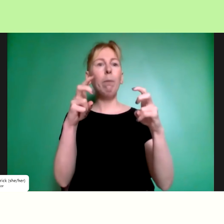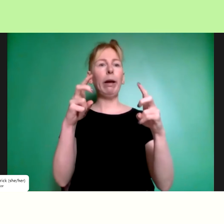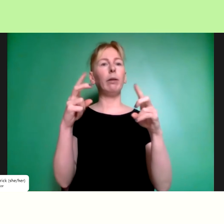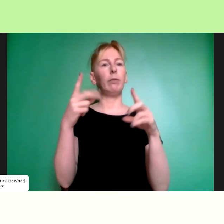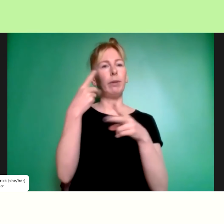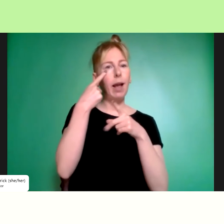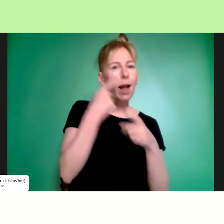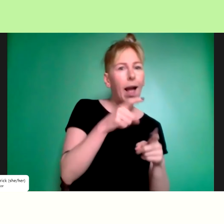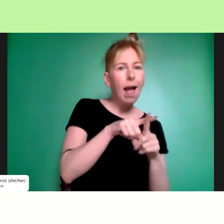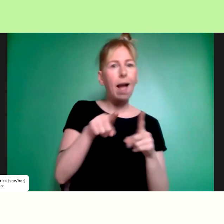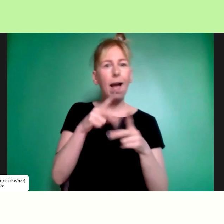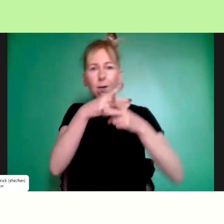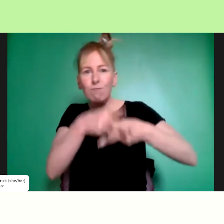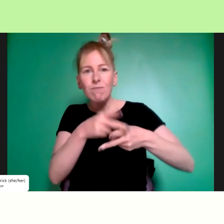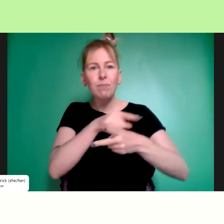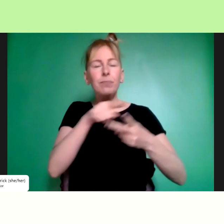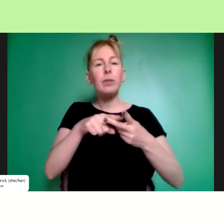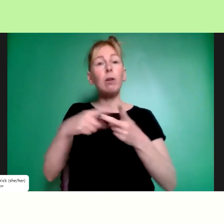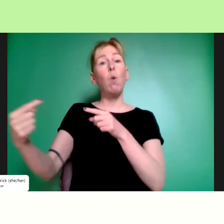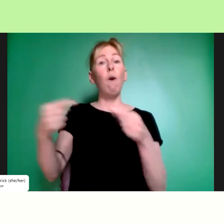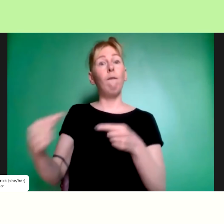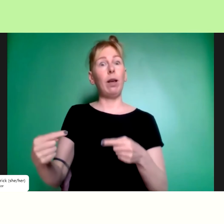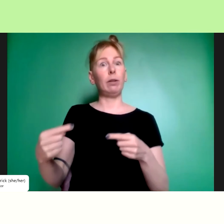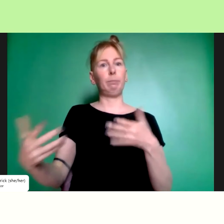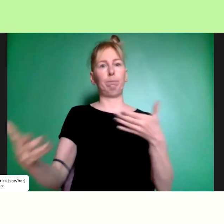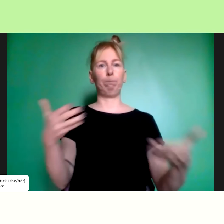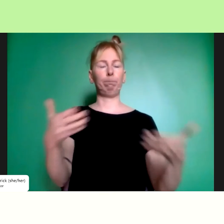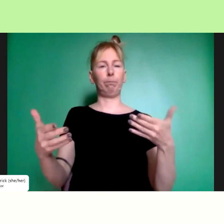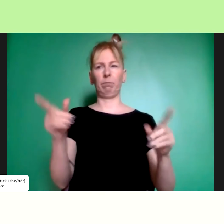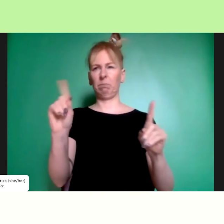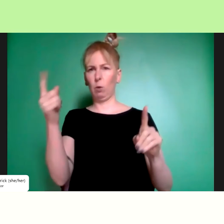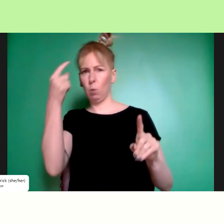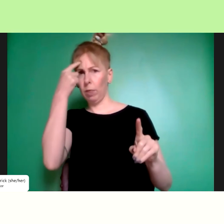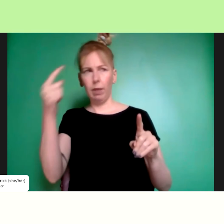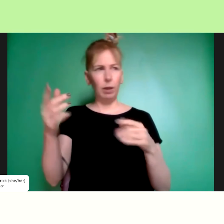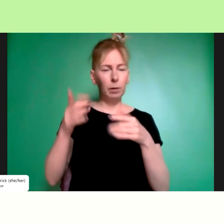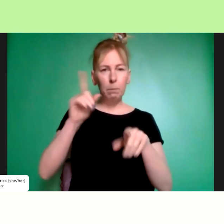And that spectrum, in terms of what you feel is more important to discuss today.